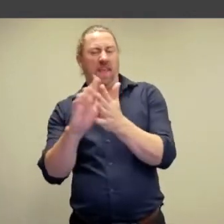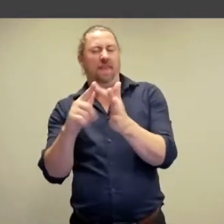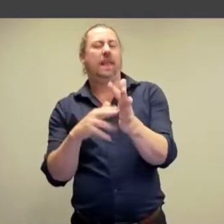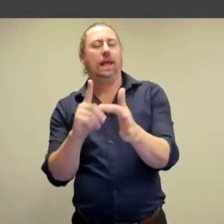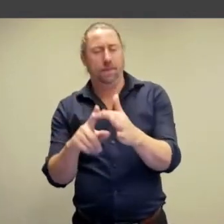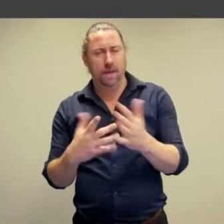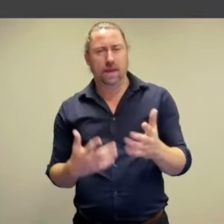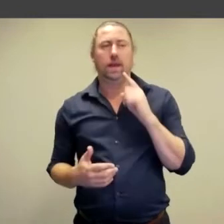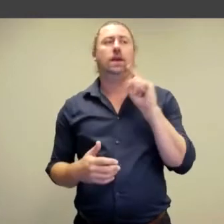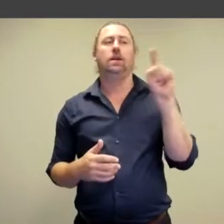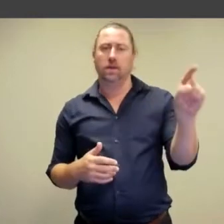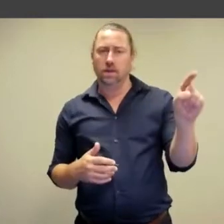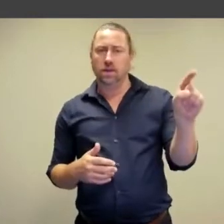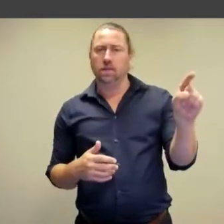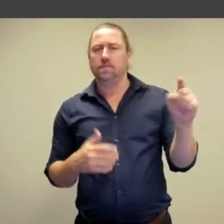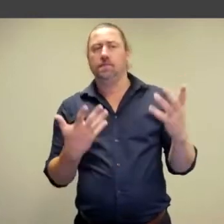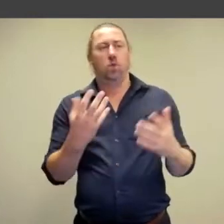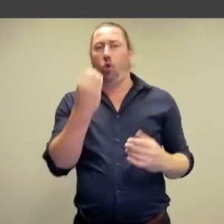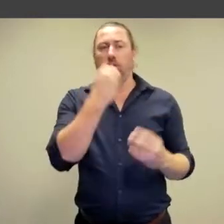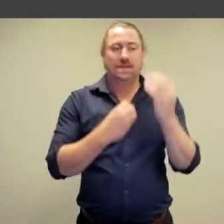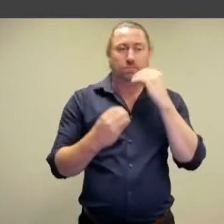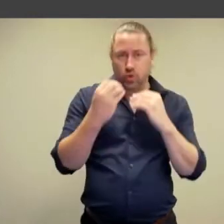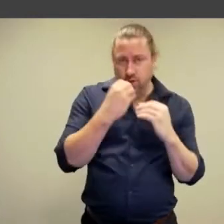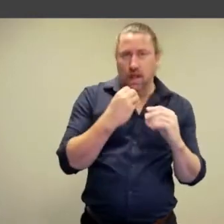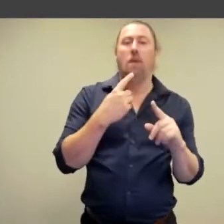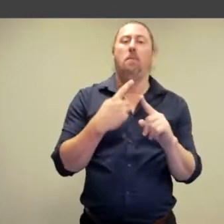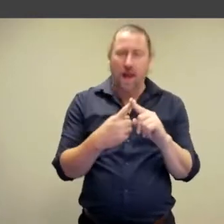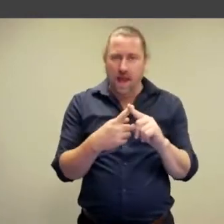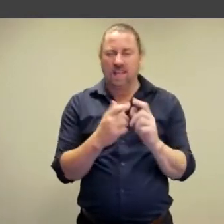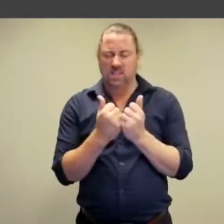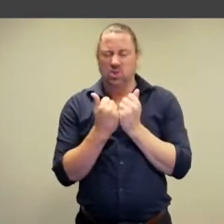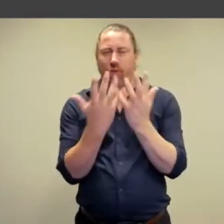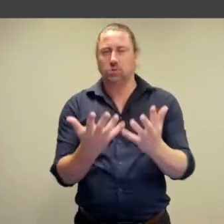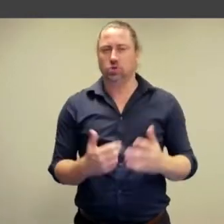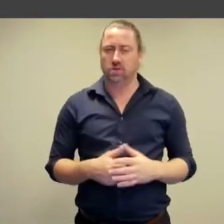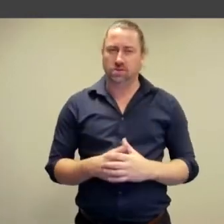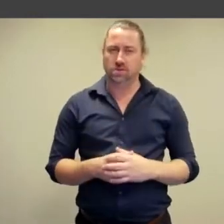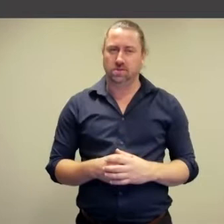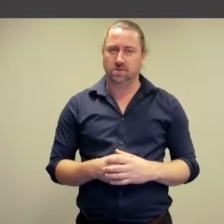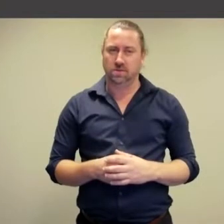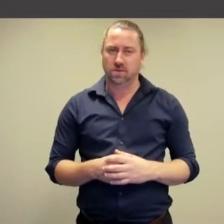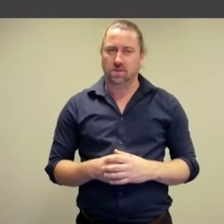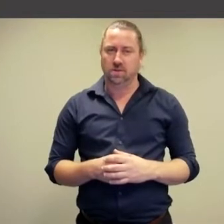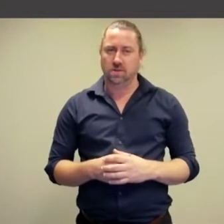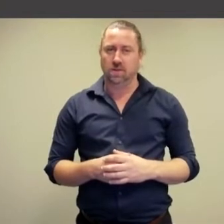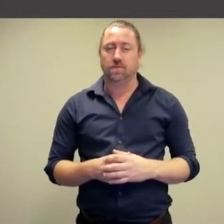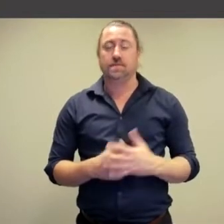there's themes of consumption and destruction. Ultimately though, what makes this a